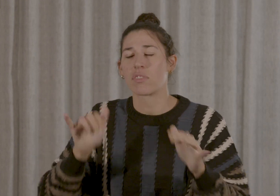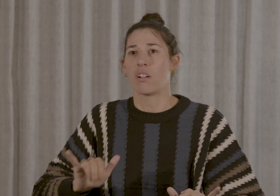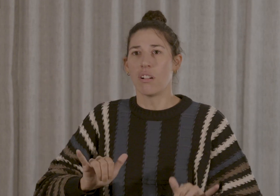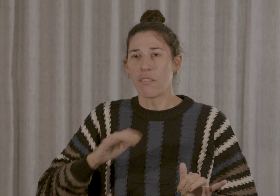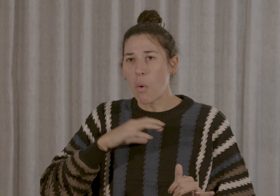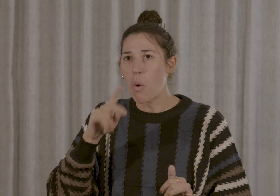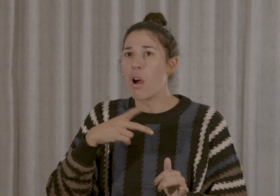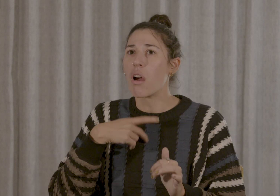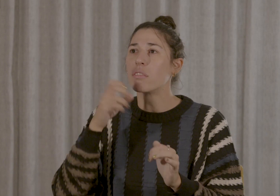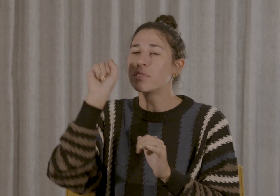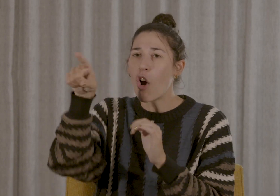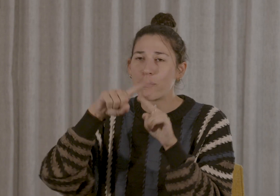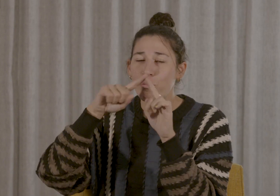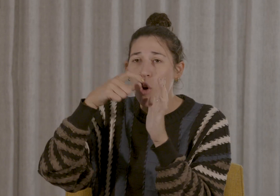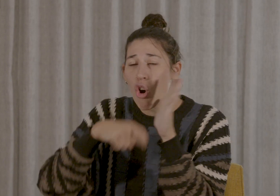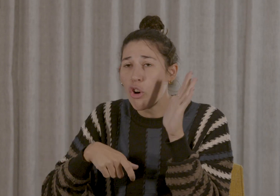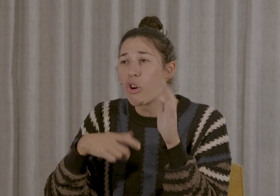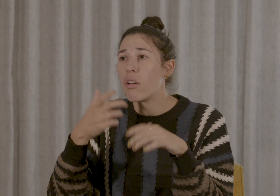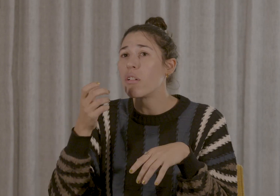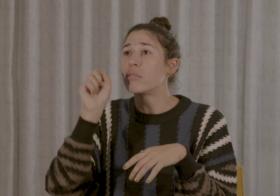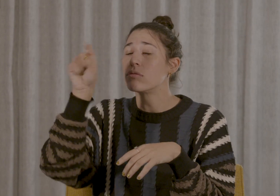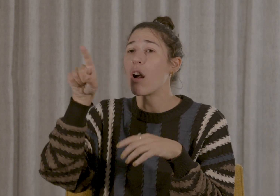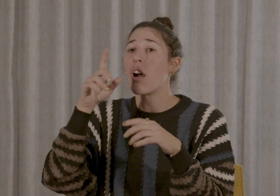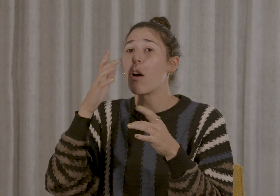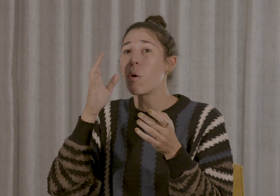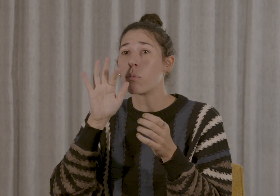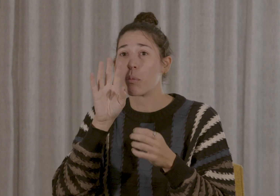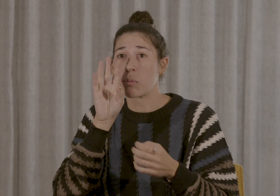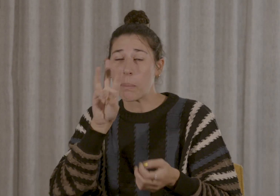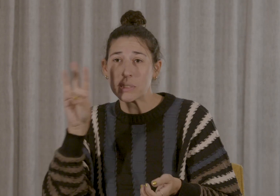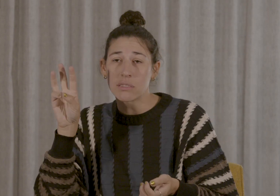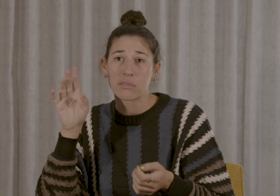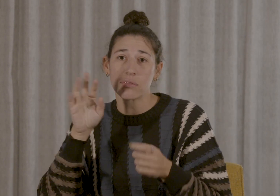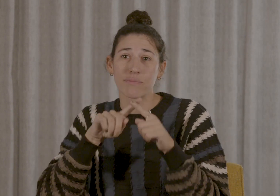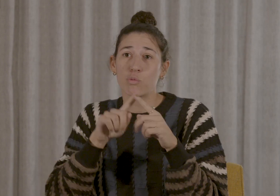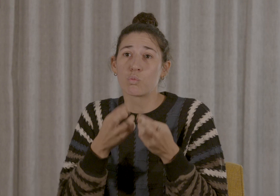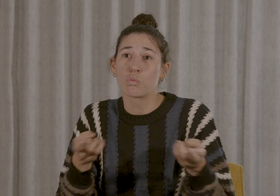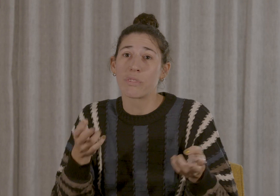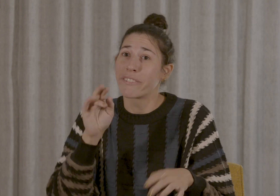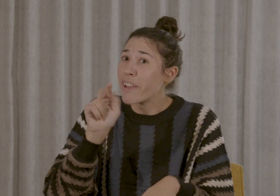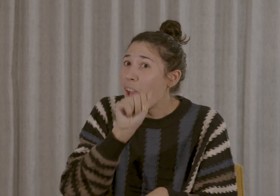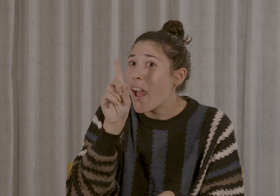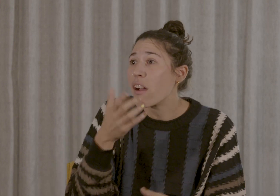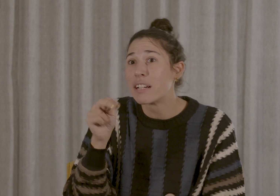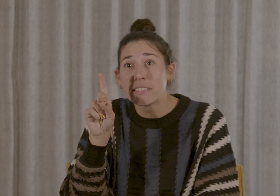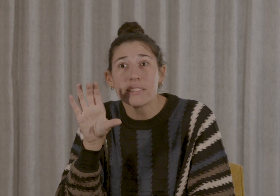I shared articles and resources from NAD and NDC, websites